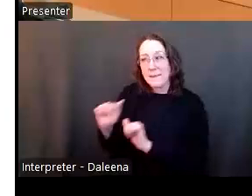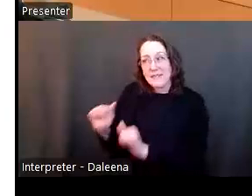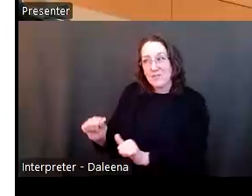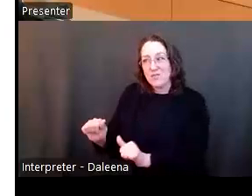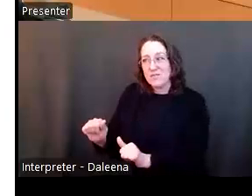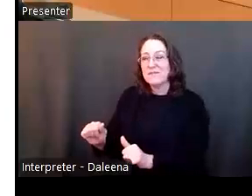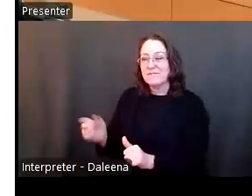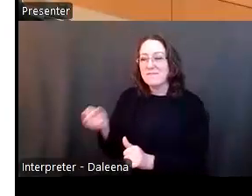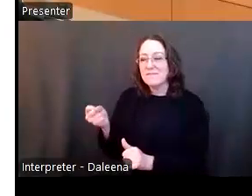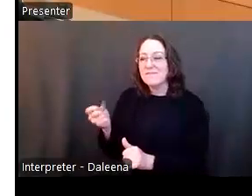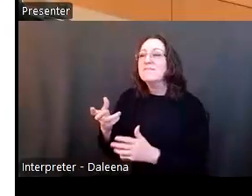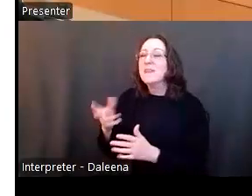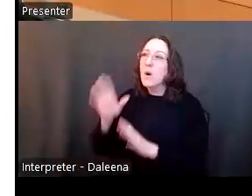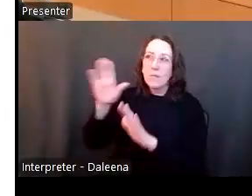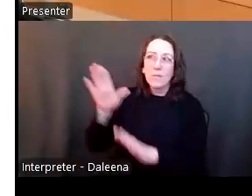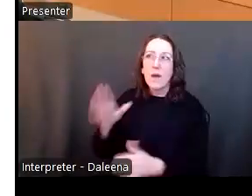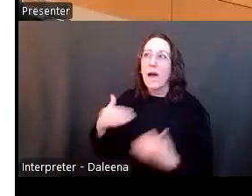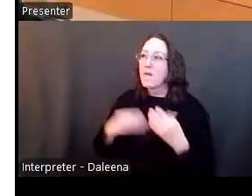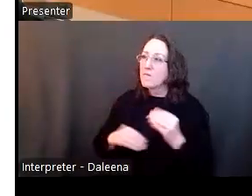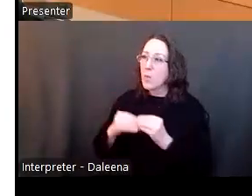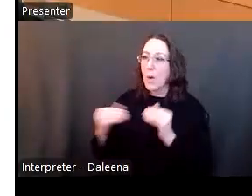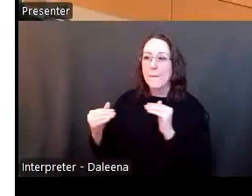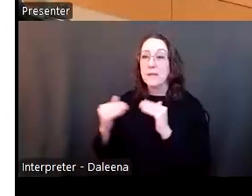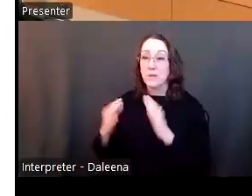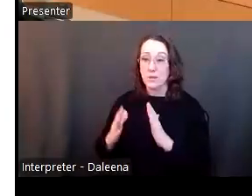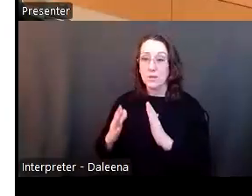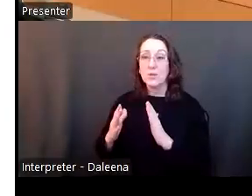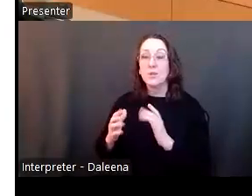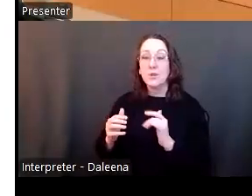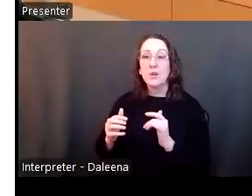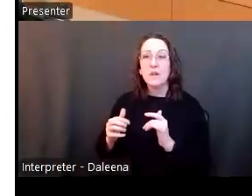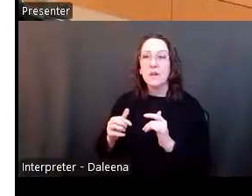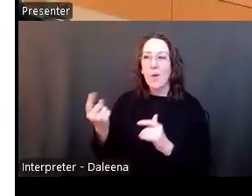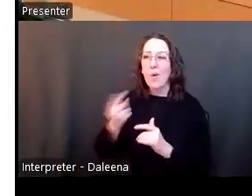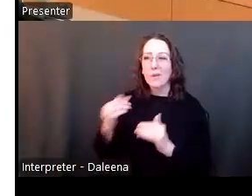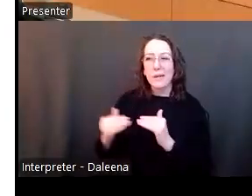I think it would be great to have more peers we have um only had the peer on the g92 unit